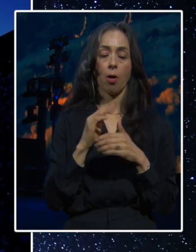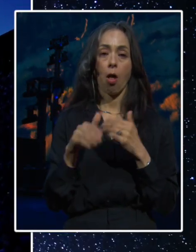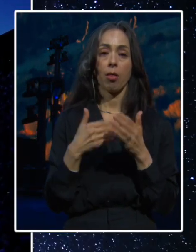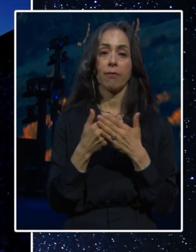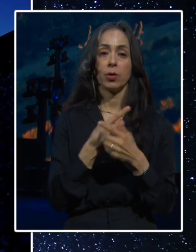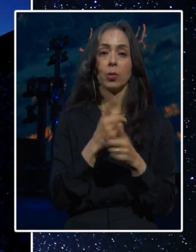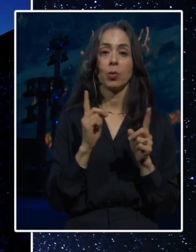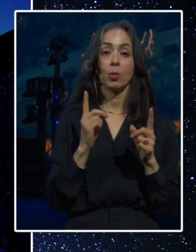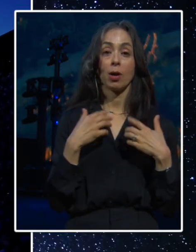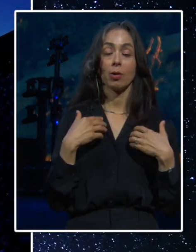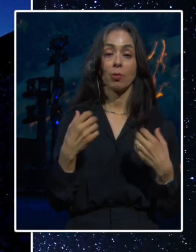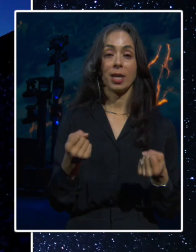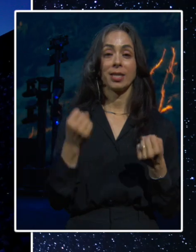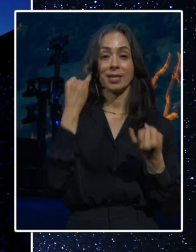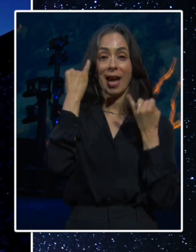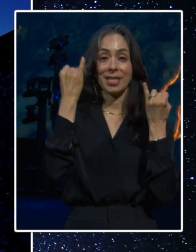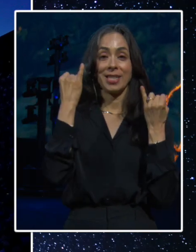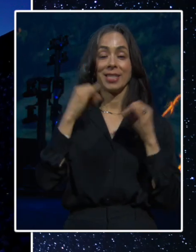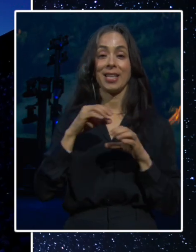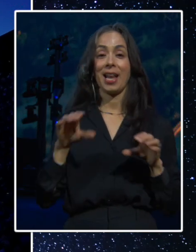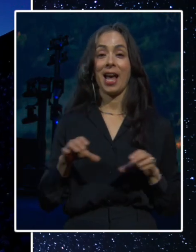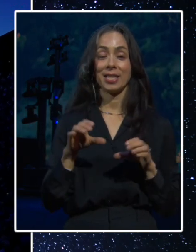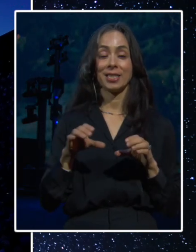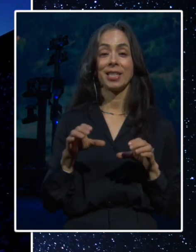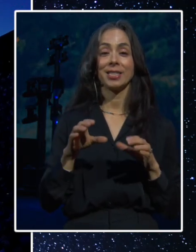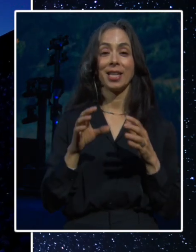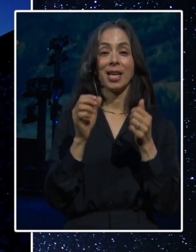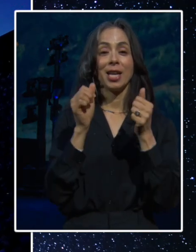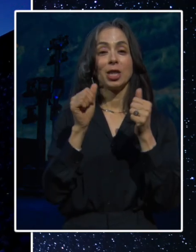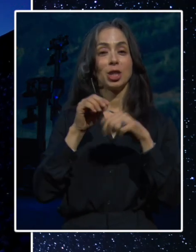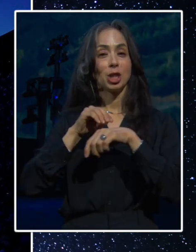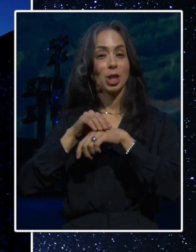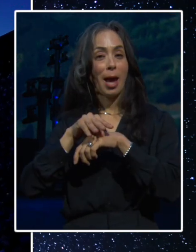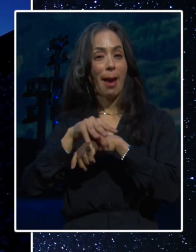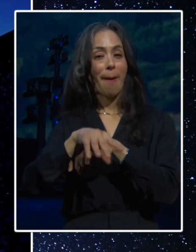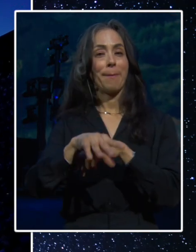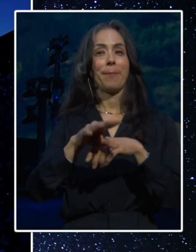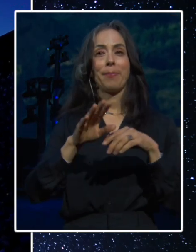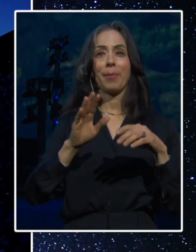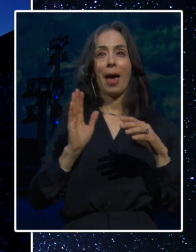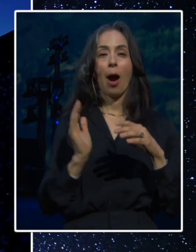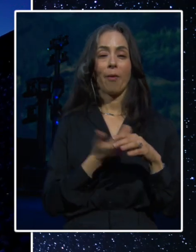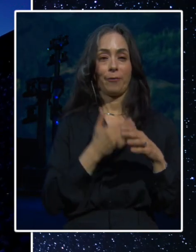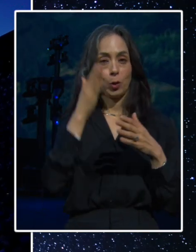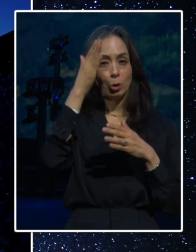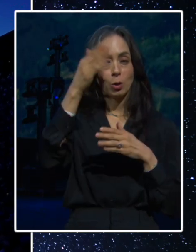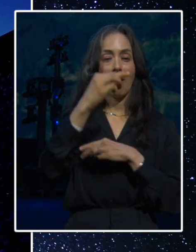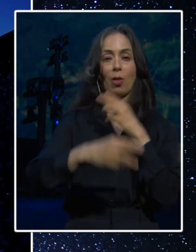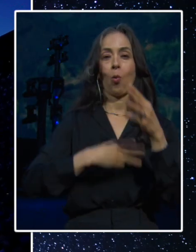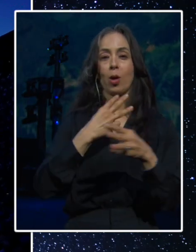Together with all of you, our courageous ideas and actions shape our future and the world.